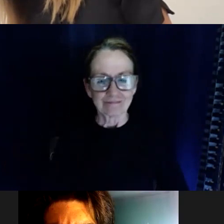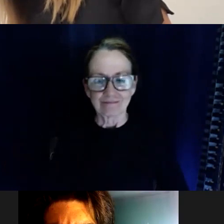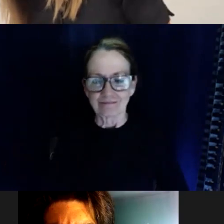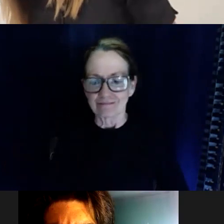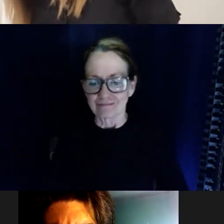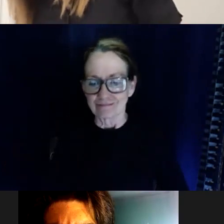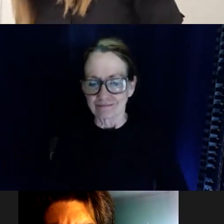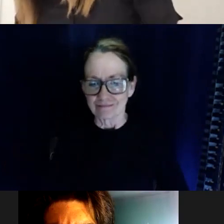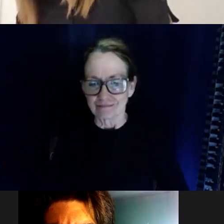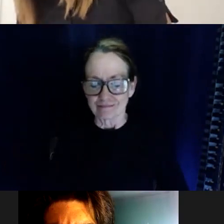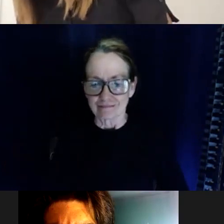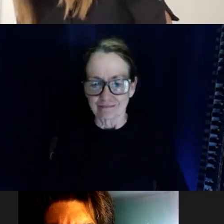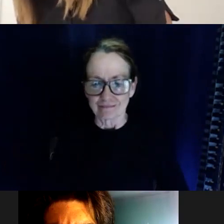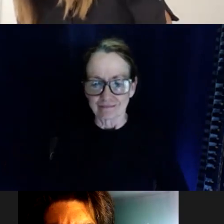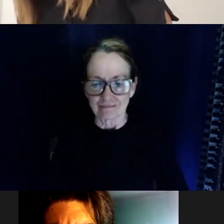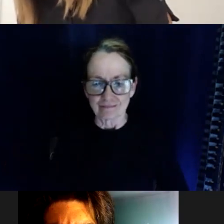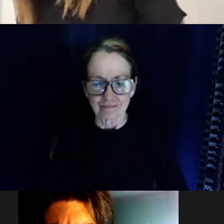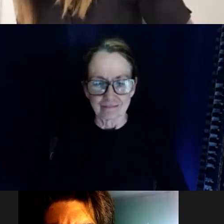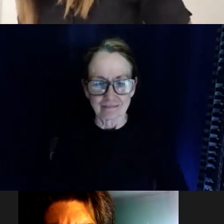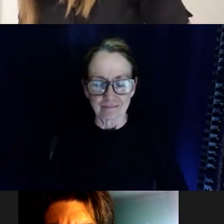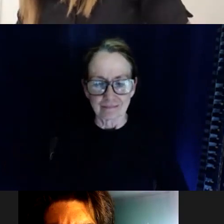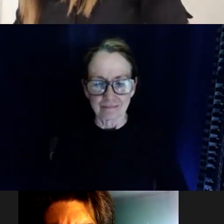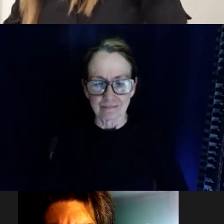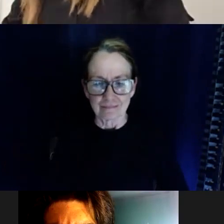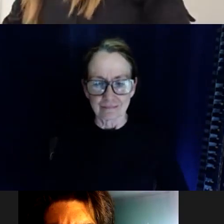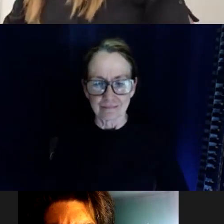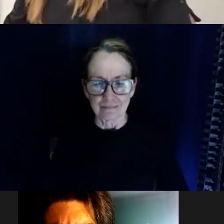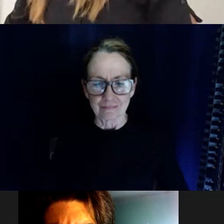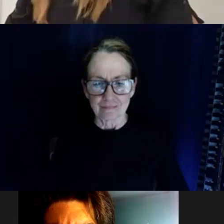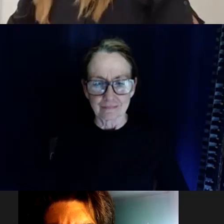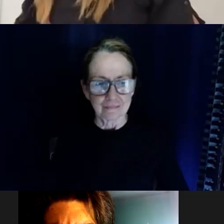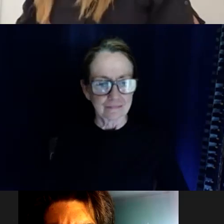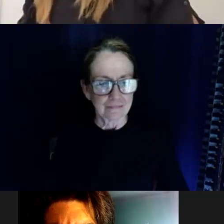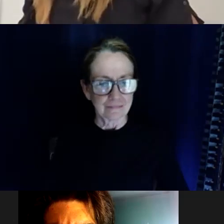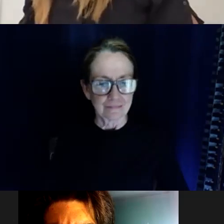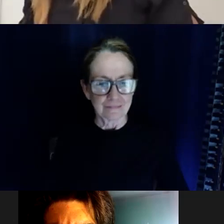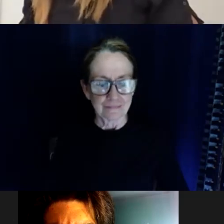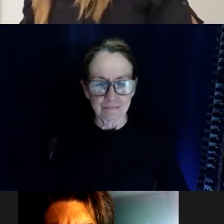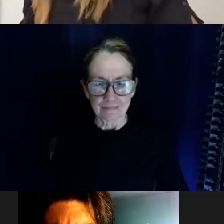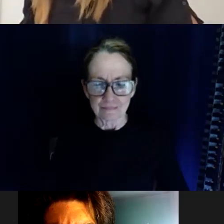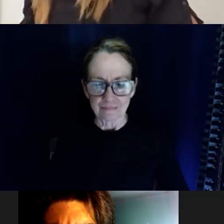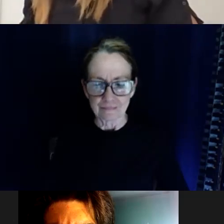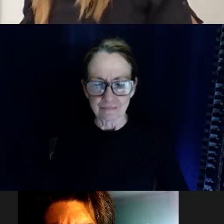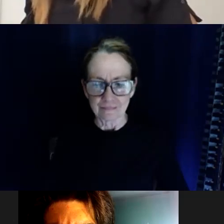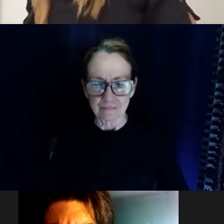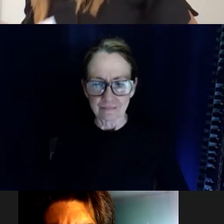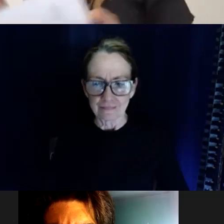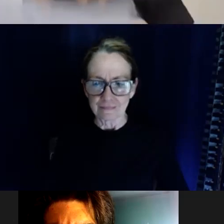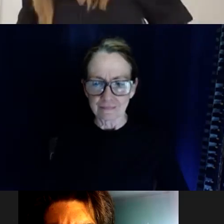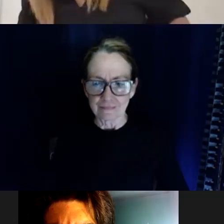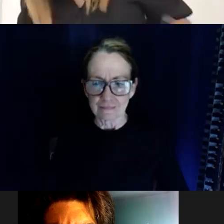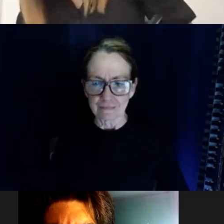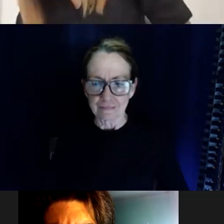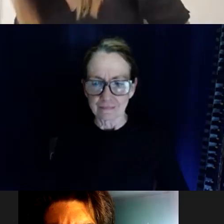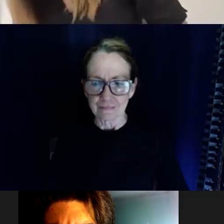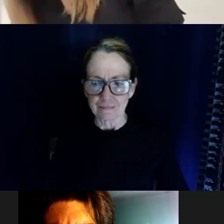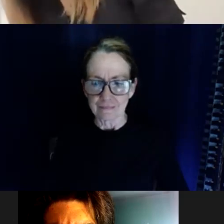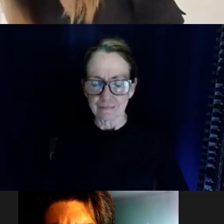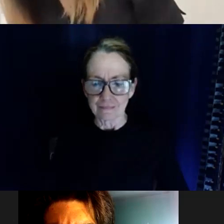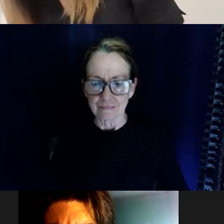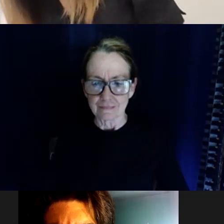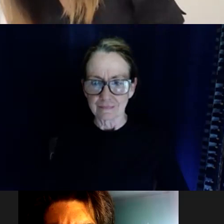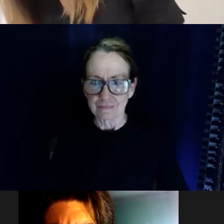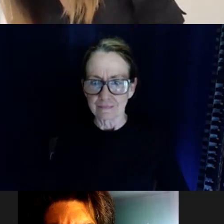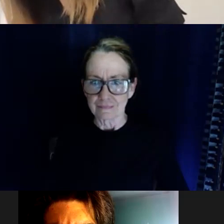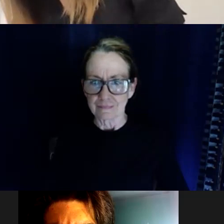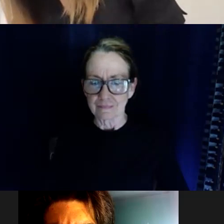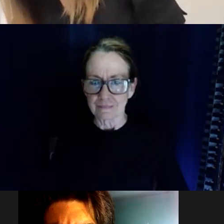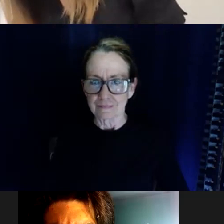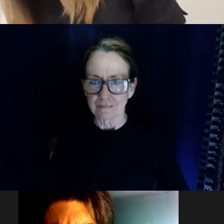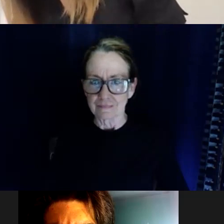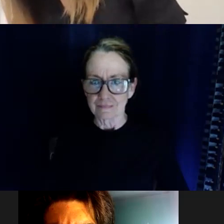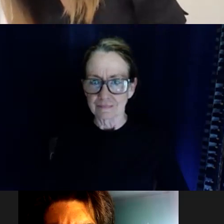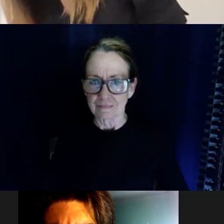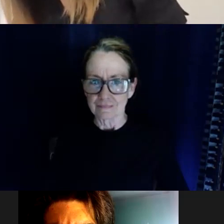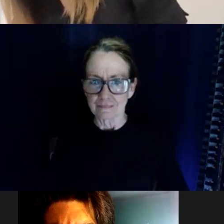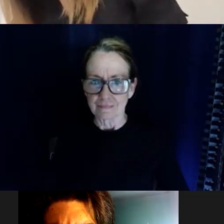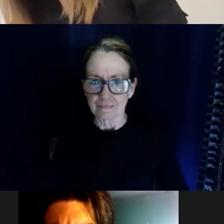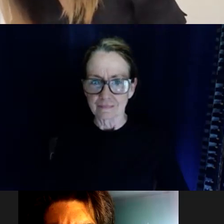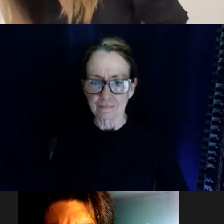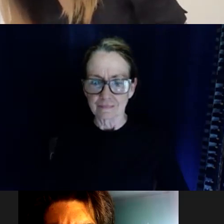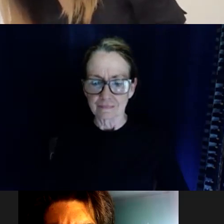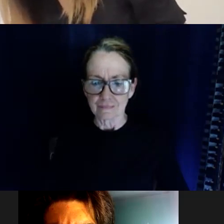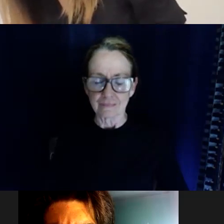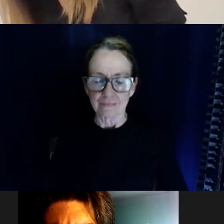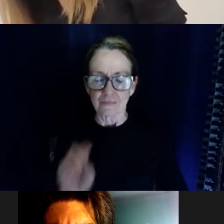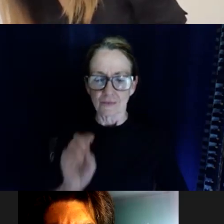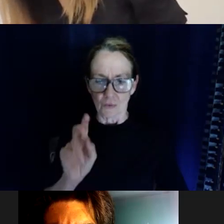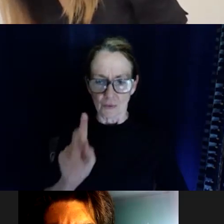THANK YOU.